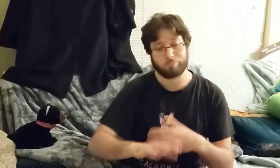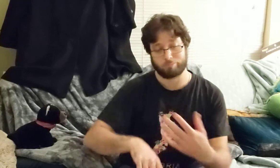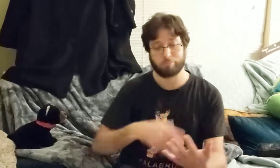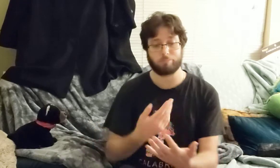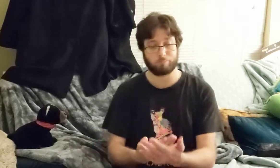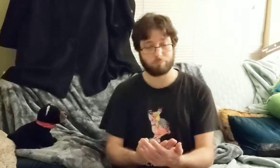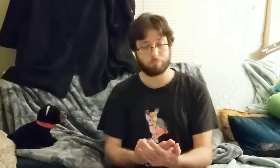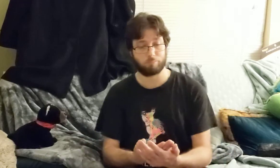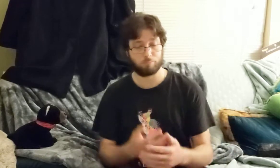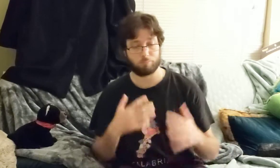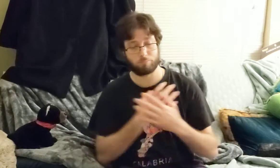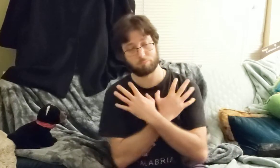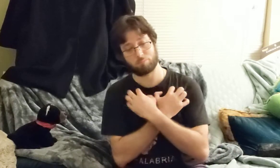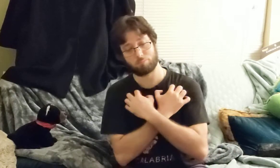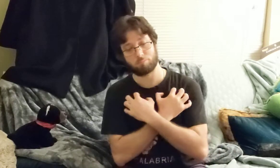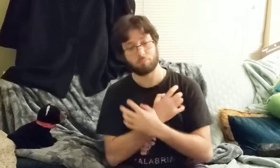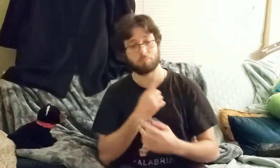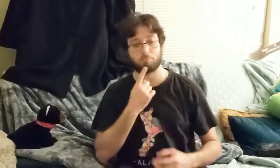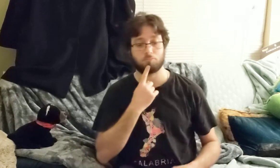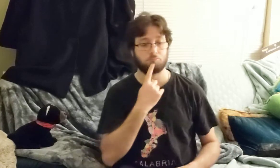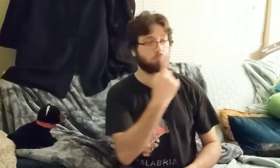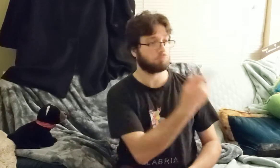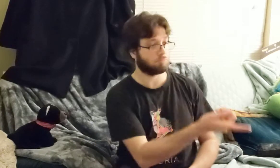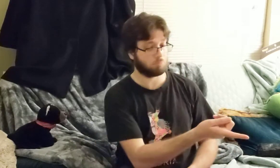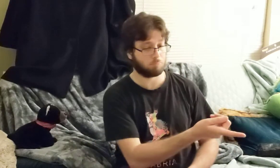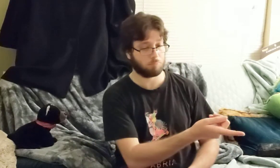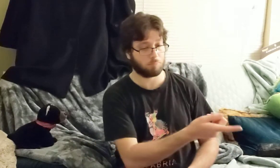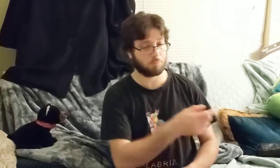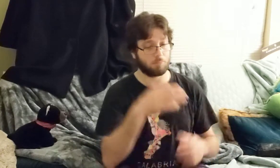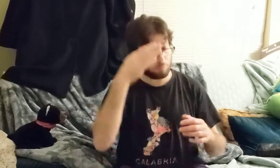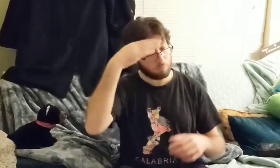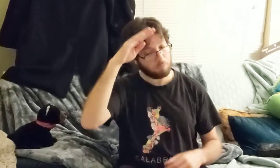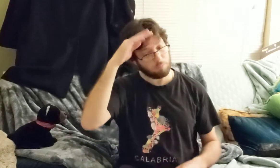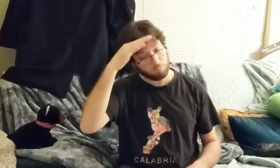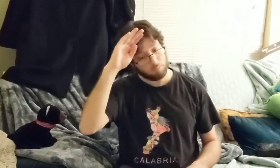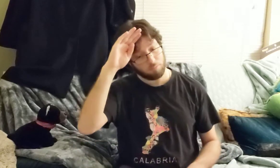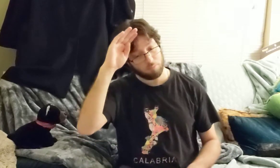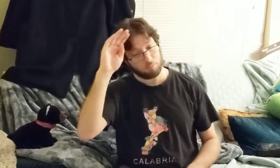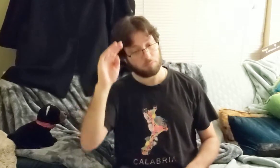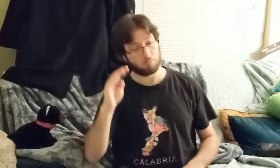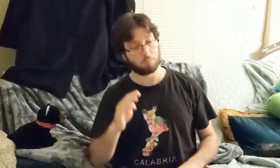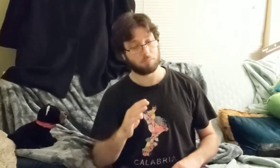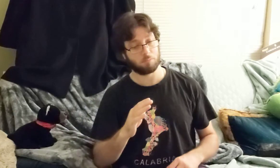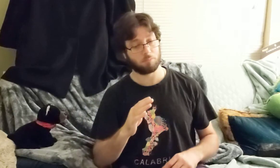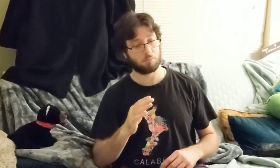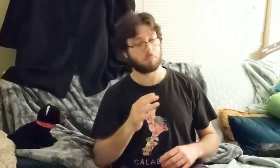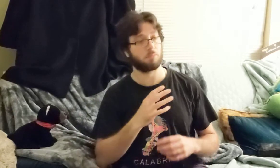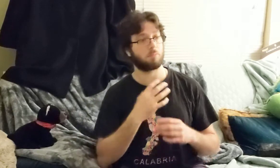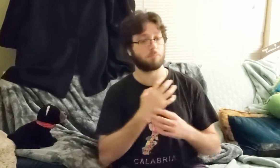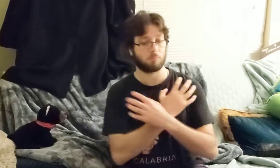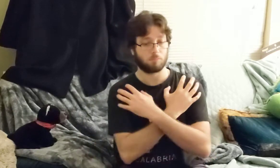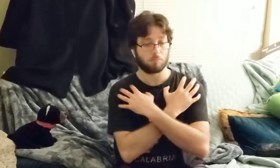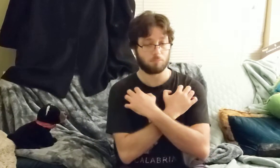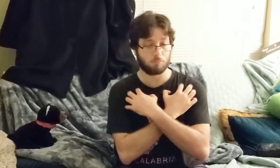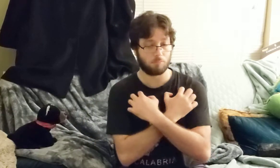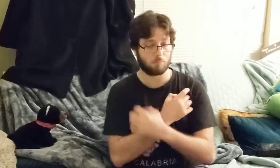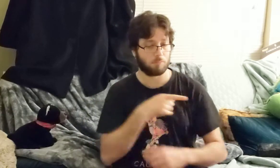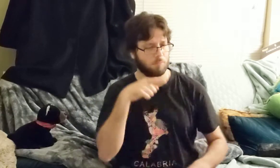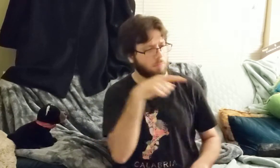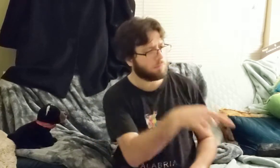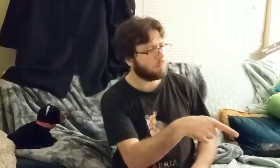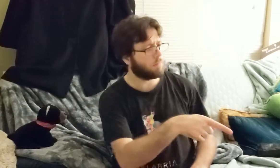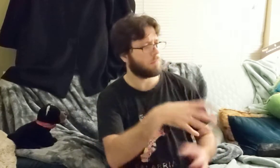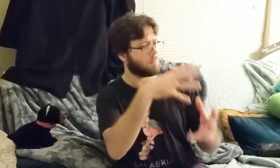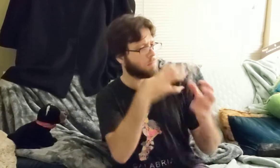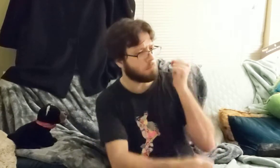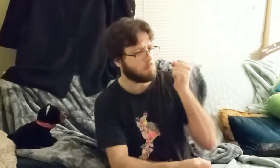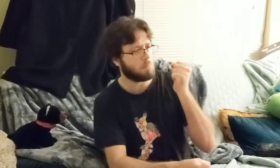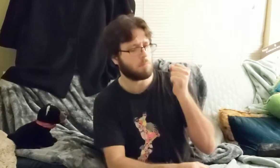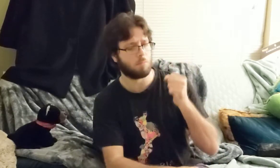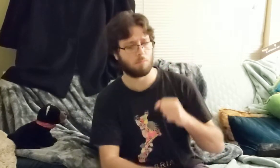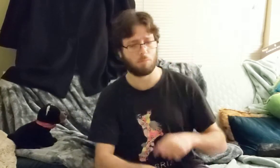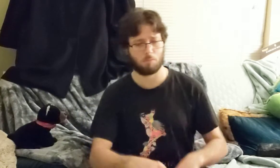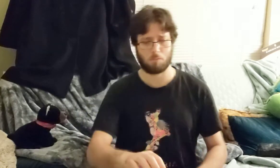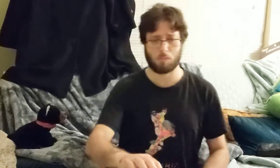ALL BEAR TELL IRISH BEAR HE CRUEL